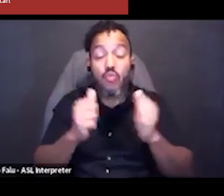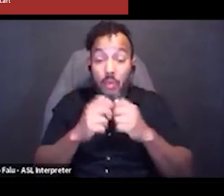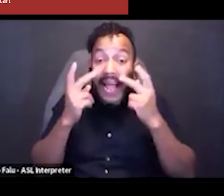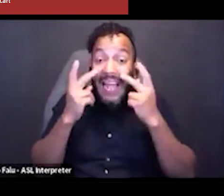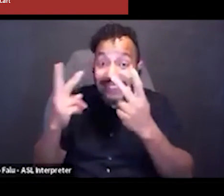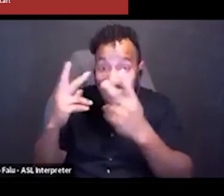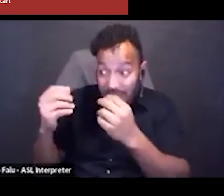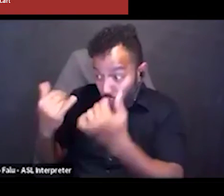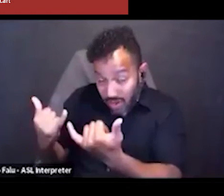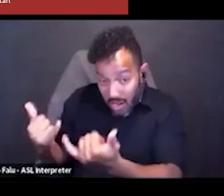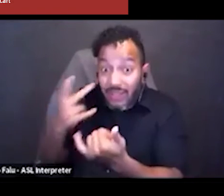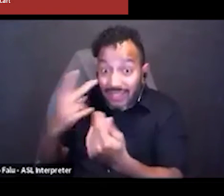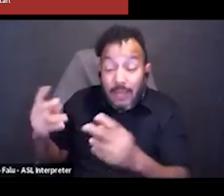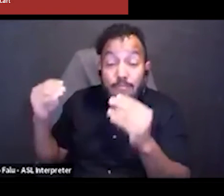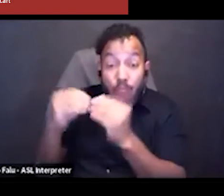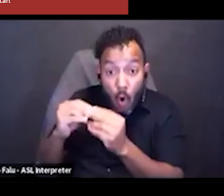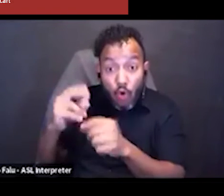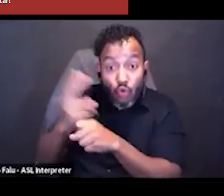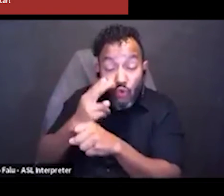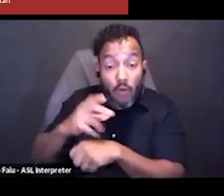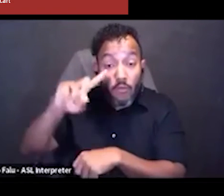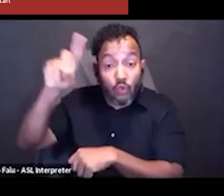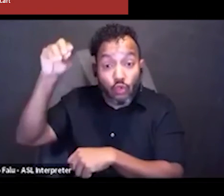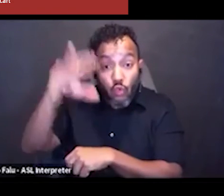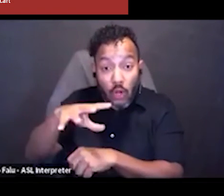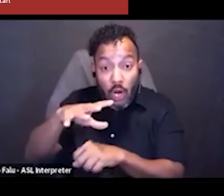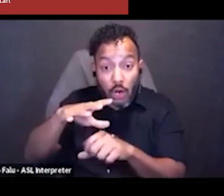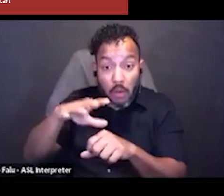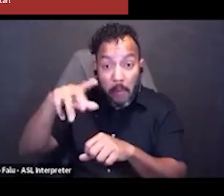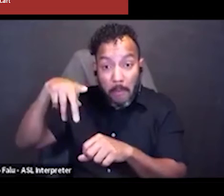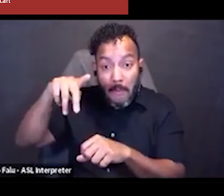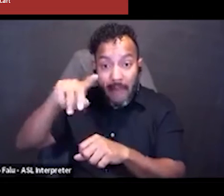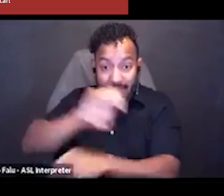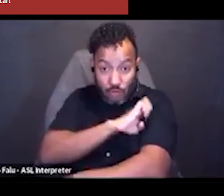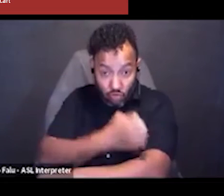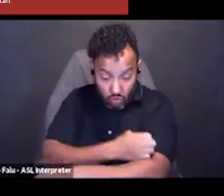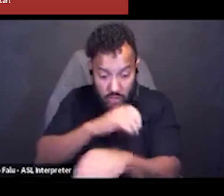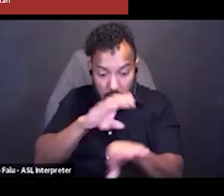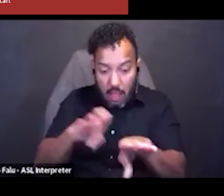efficient things that need to happen that I'm doing lots of research on.